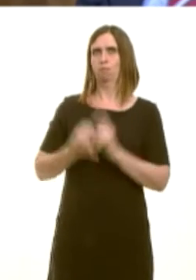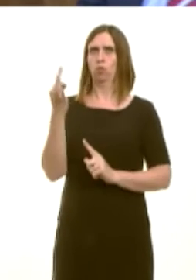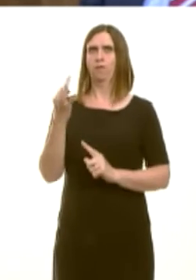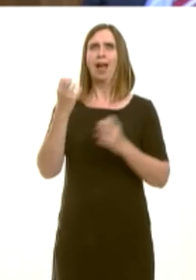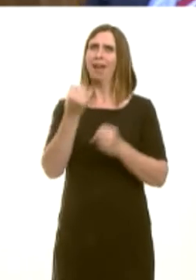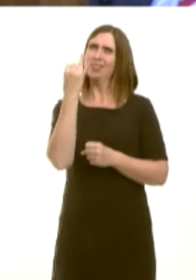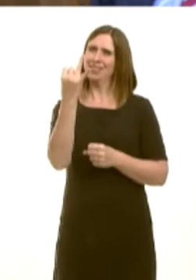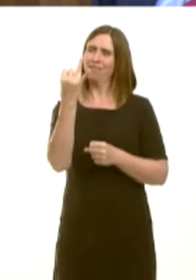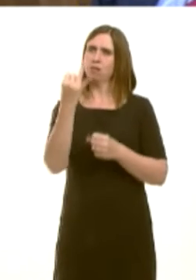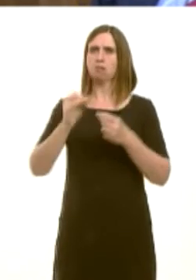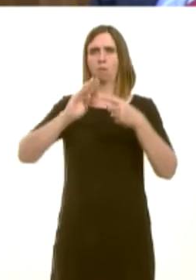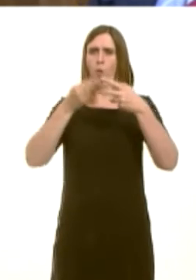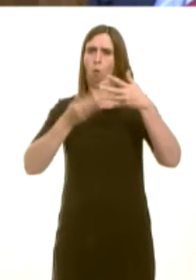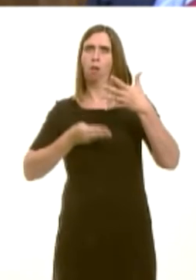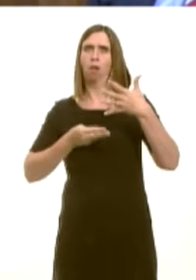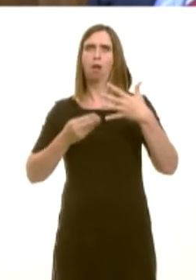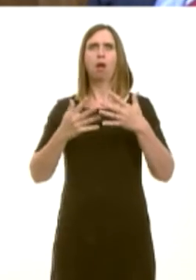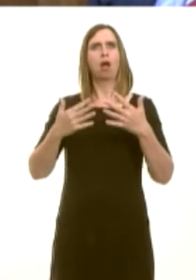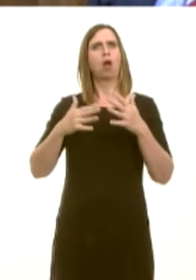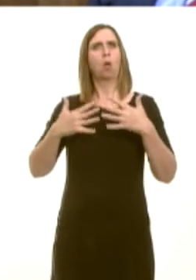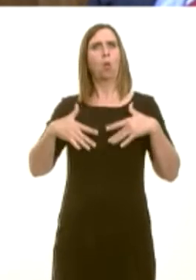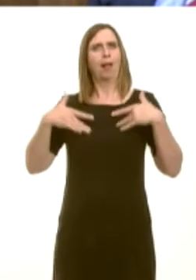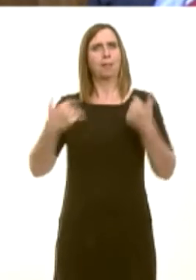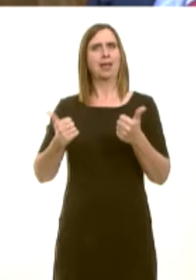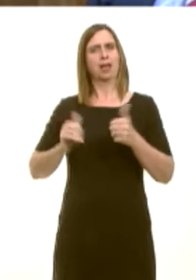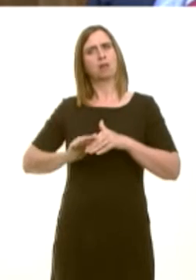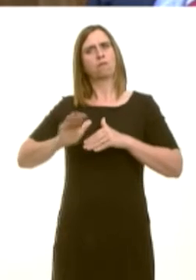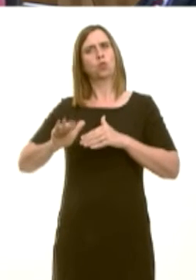goals in the Well-being of Future Generations (Wales) Act 2015, and we have introduced,